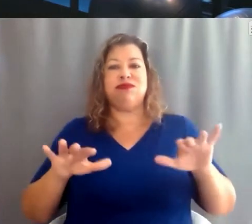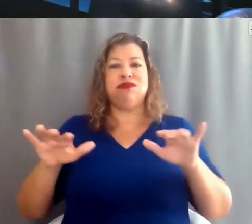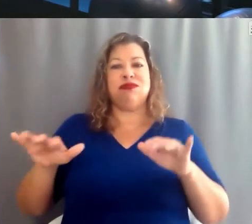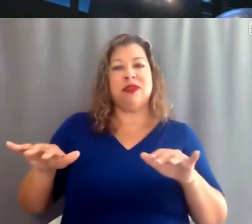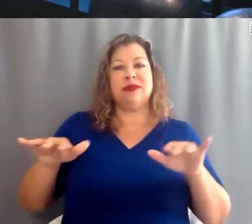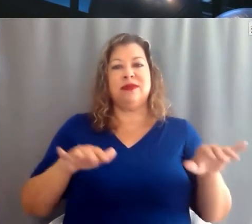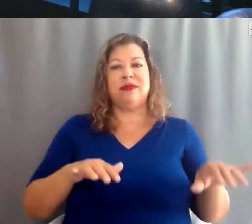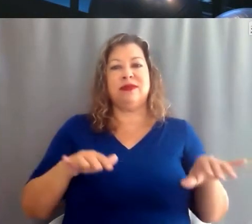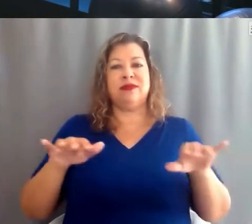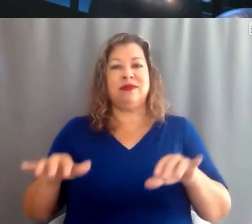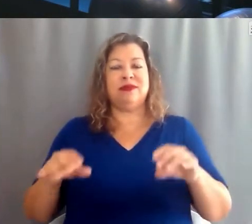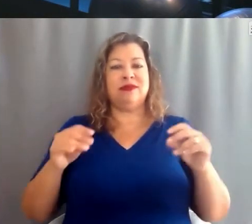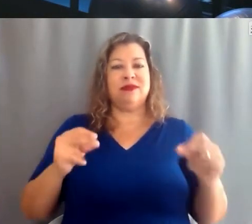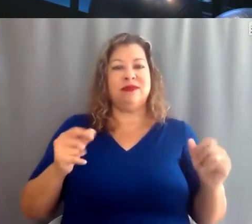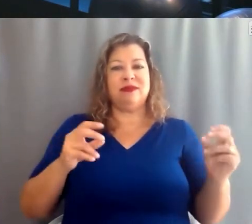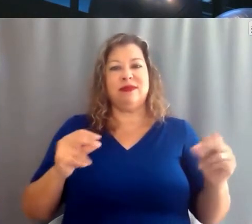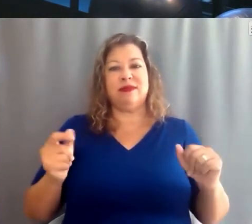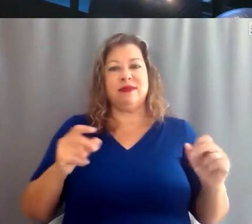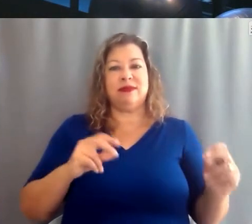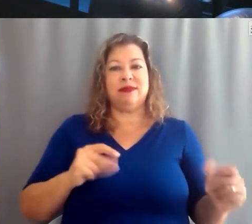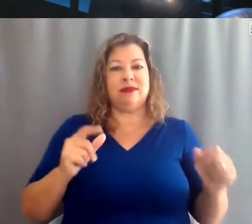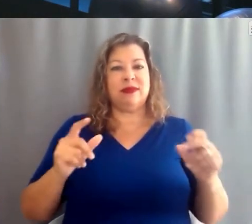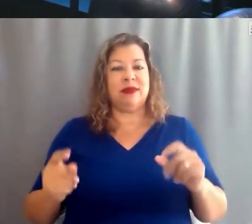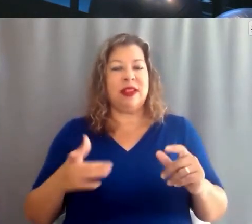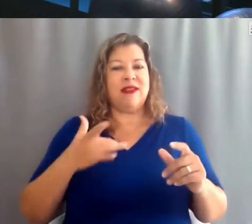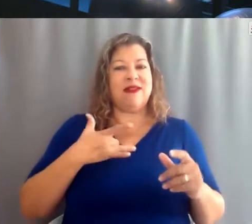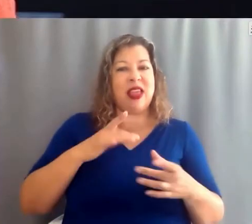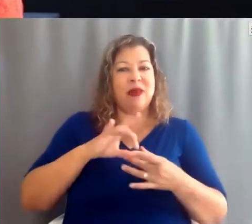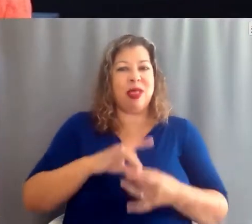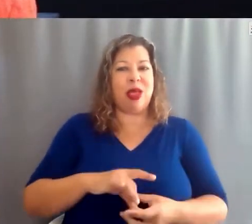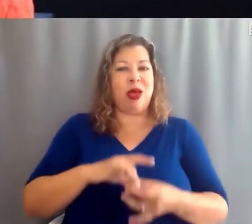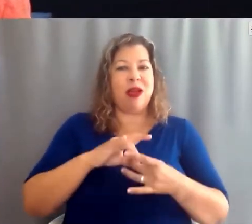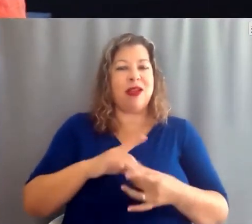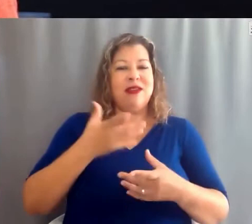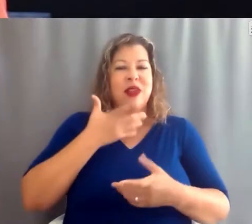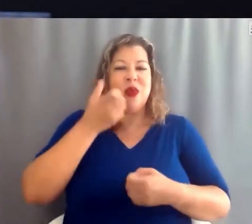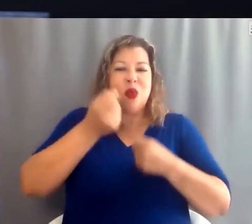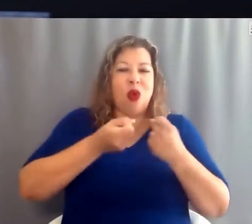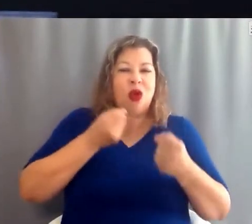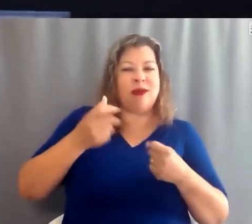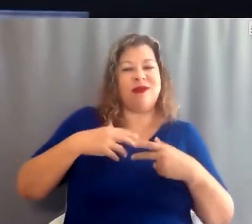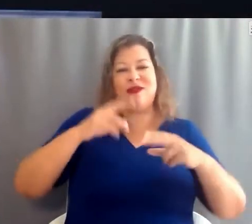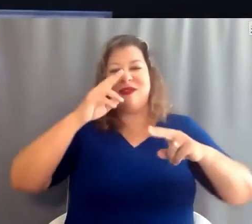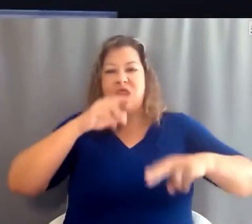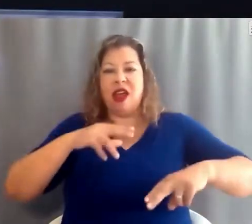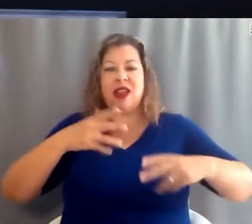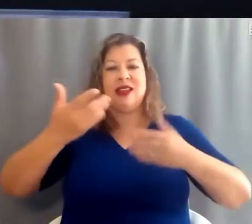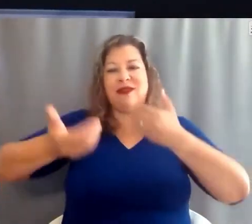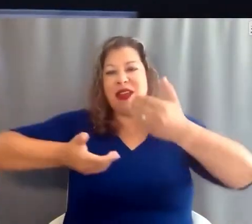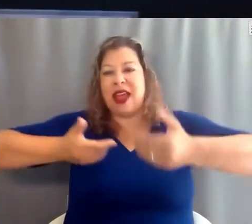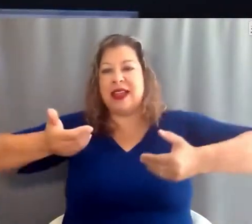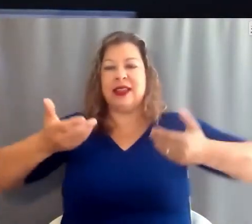you feel like you belong and that you're warm and invited. And one of the most significant features of the